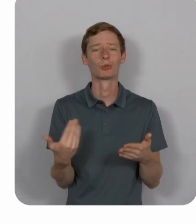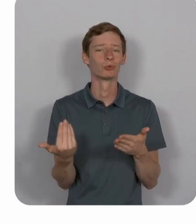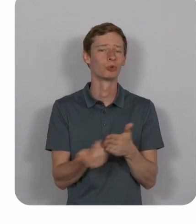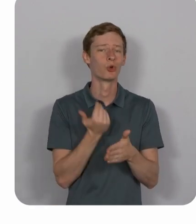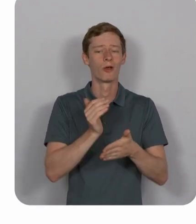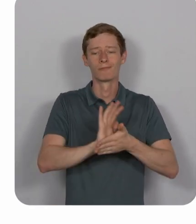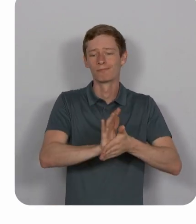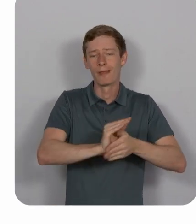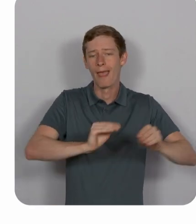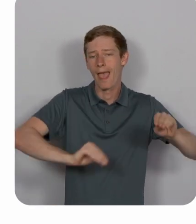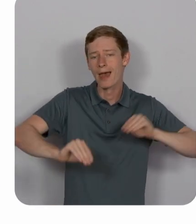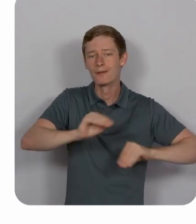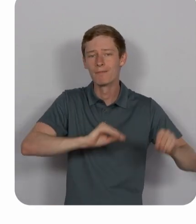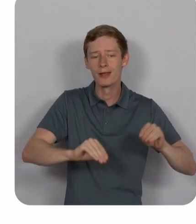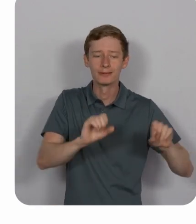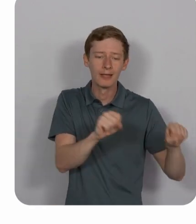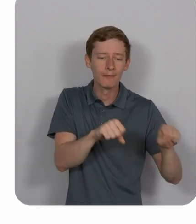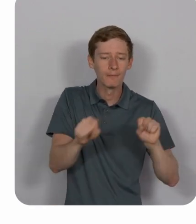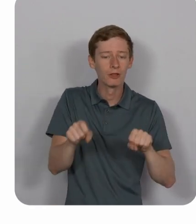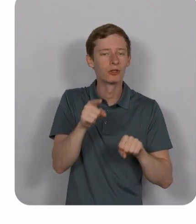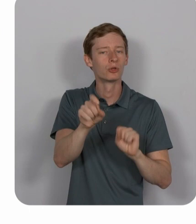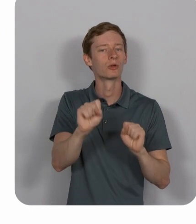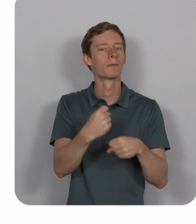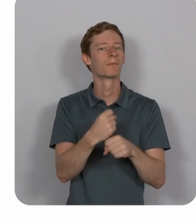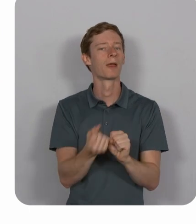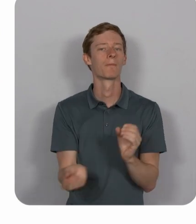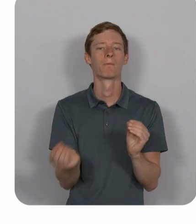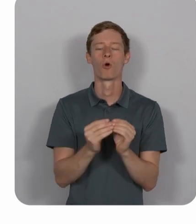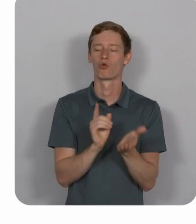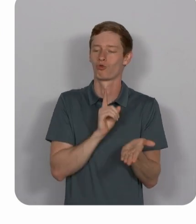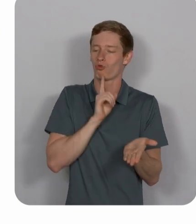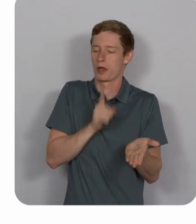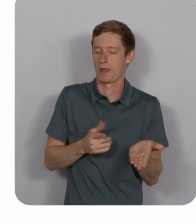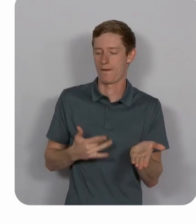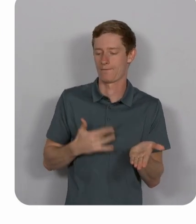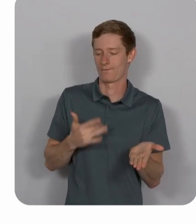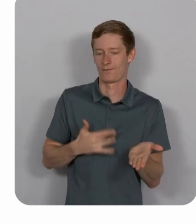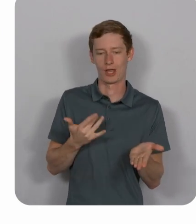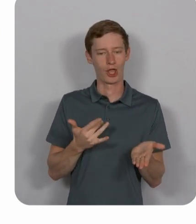that will allow you to create more realistic and high-performing mobile effects.